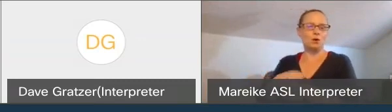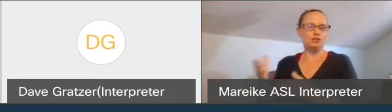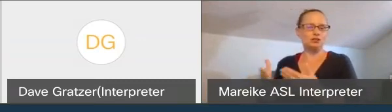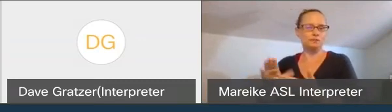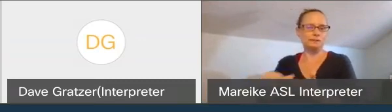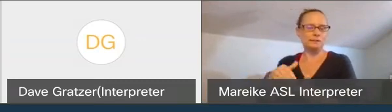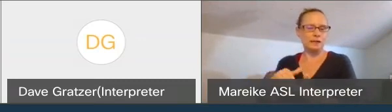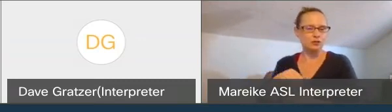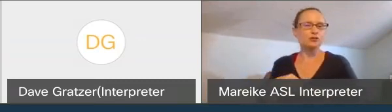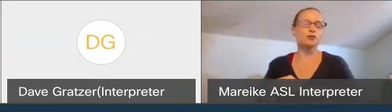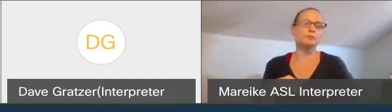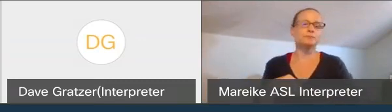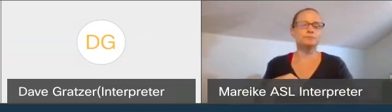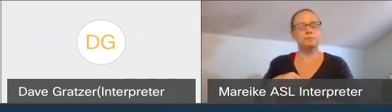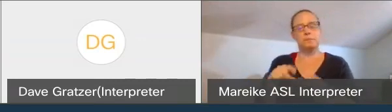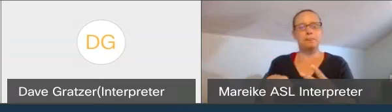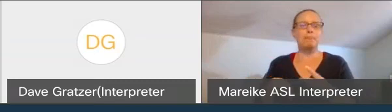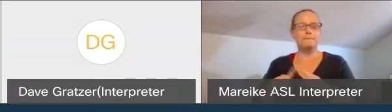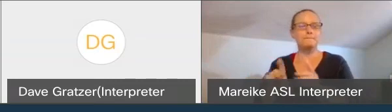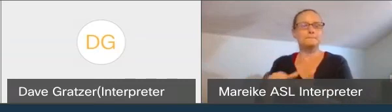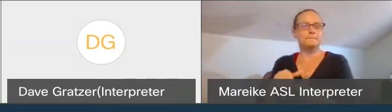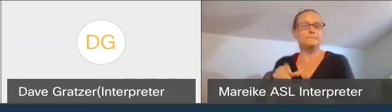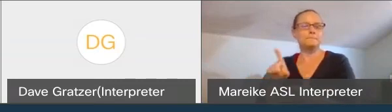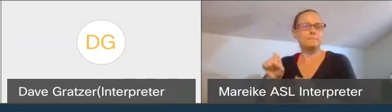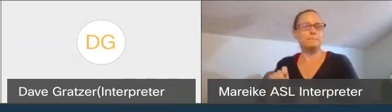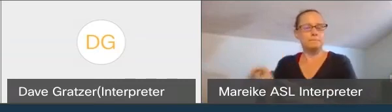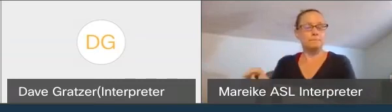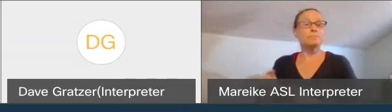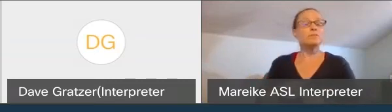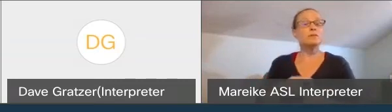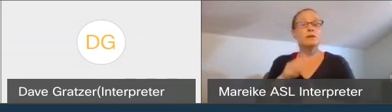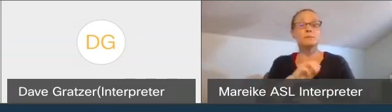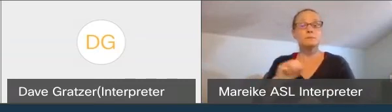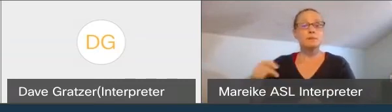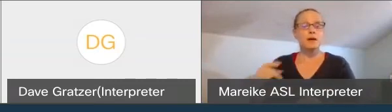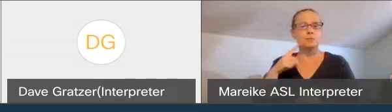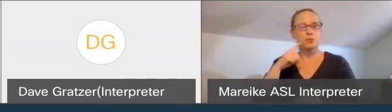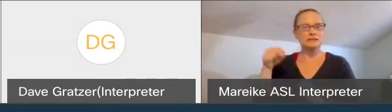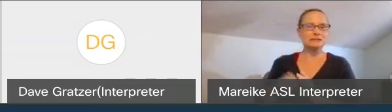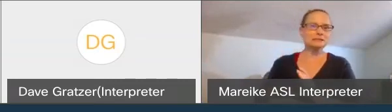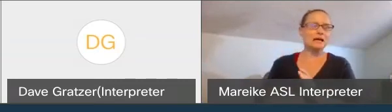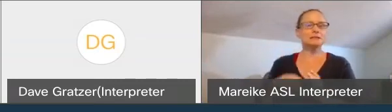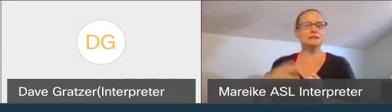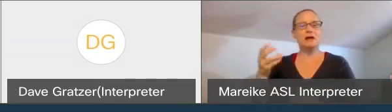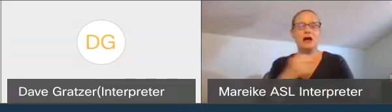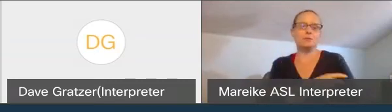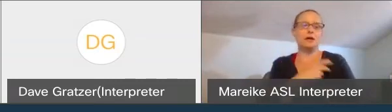or the Montana Chemical Dependency Center. Originally, MAAP was an intensive outpatient-based program with one option for group.